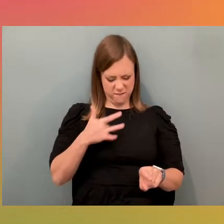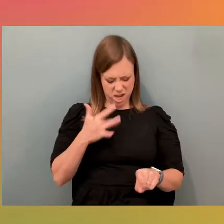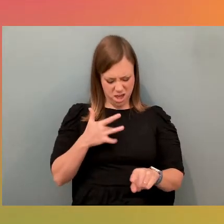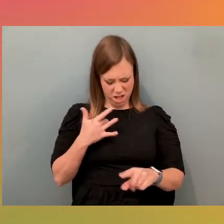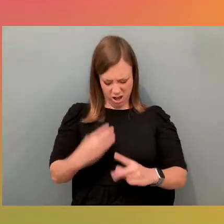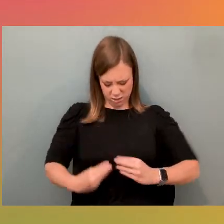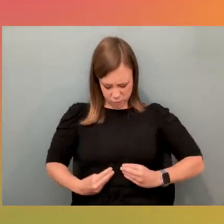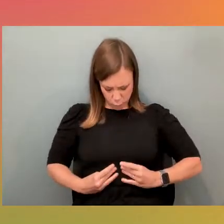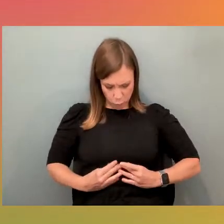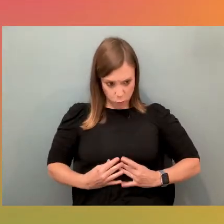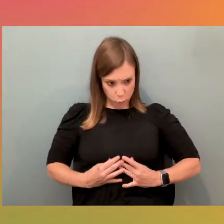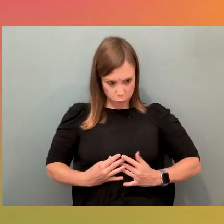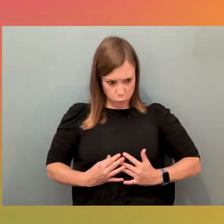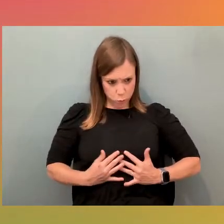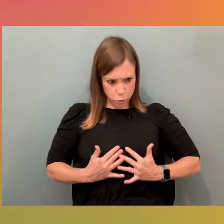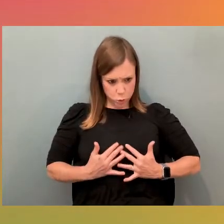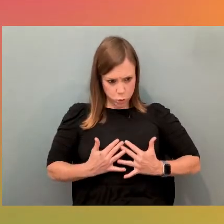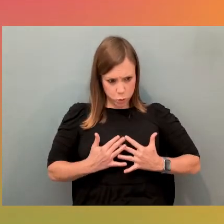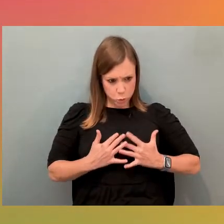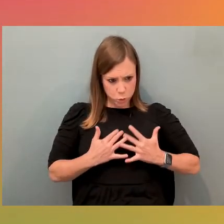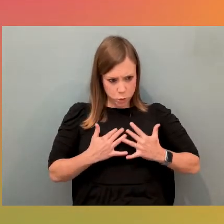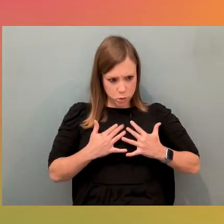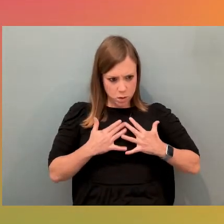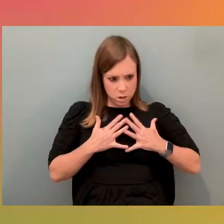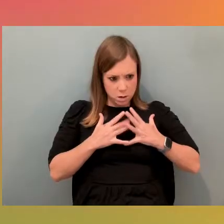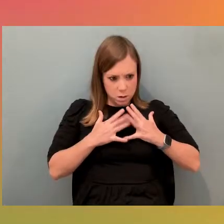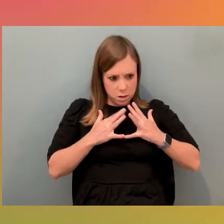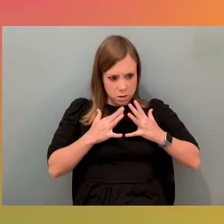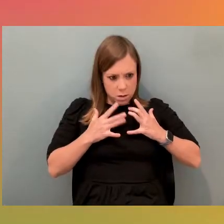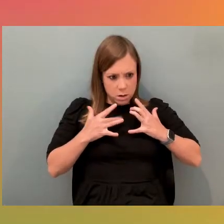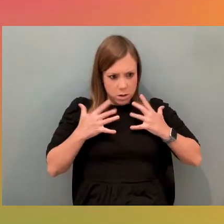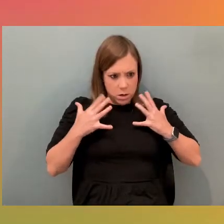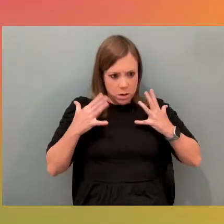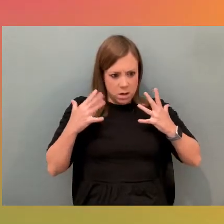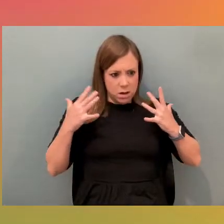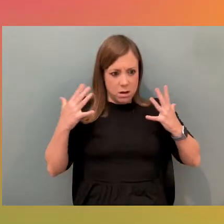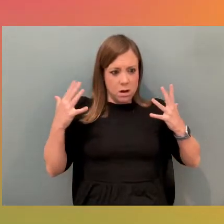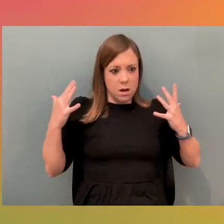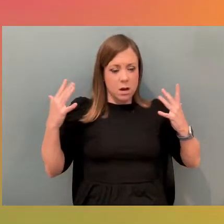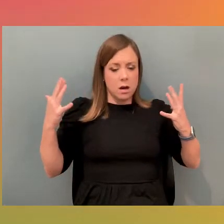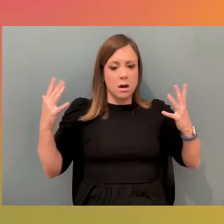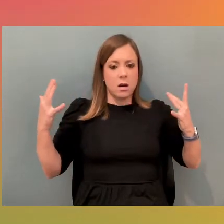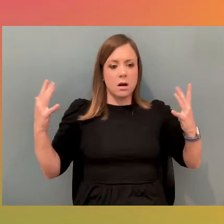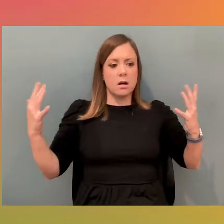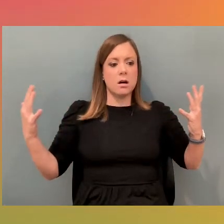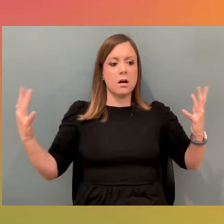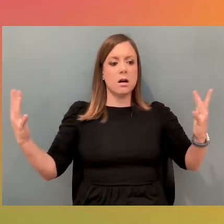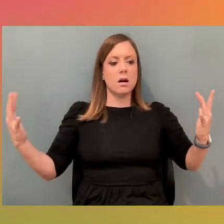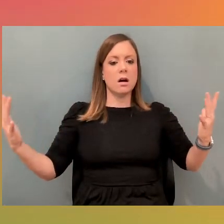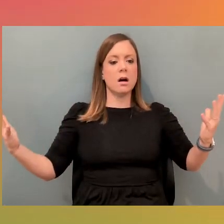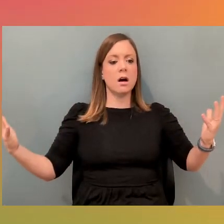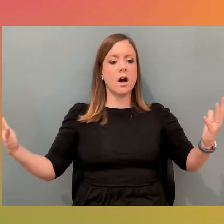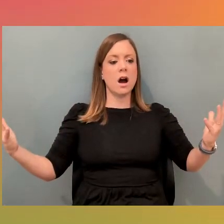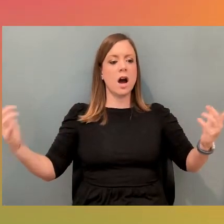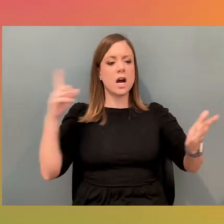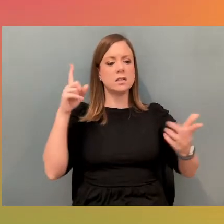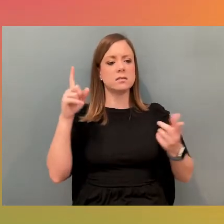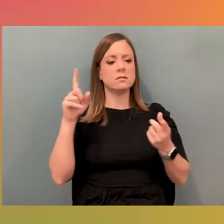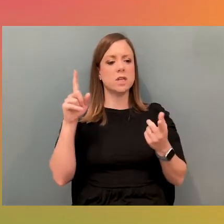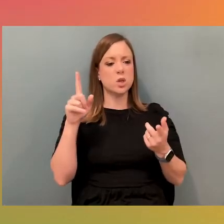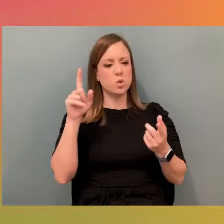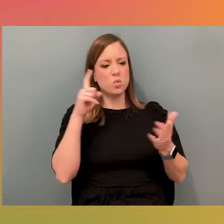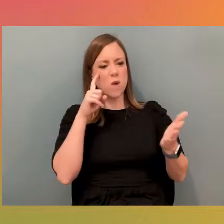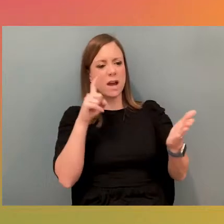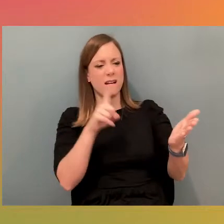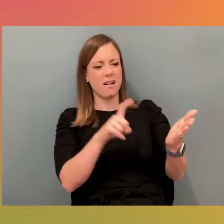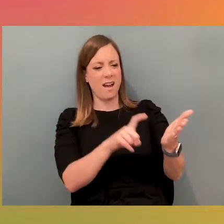WHATEVER THAT FEELING IS, CAN